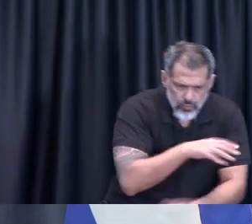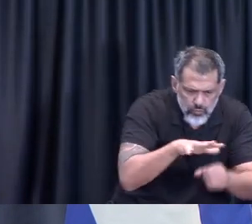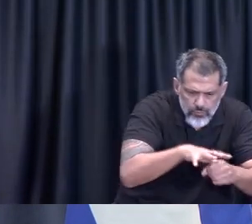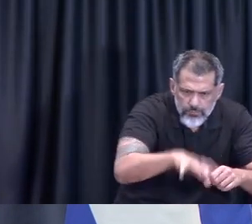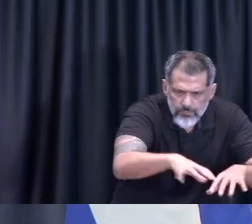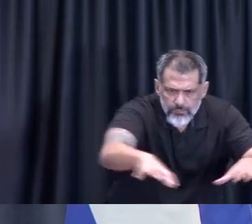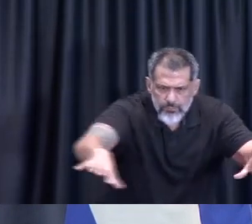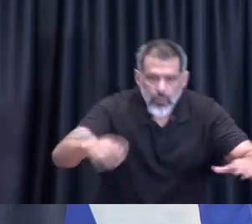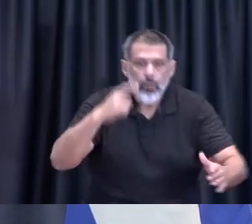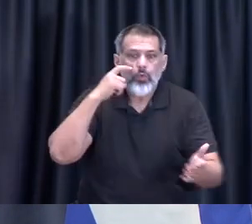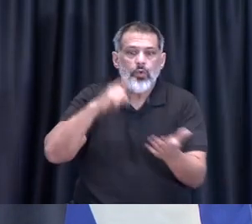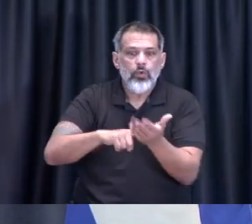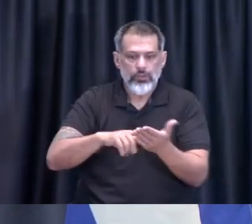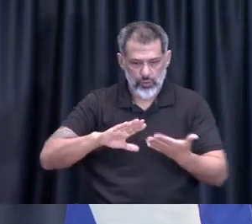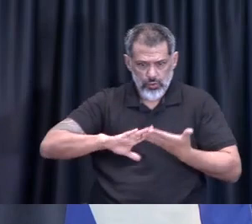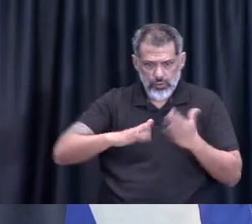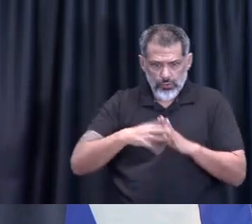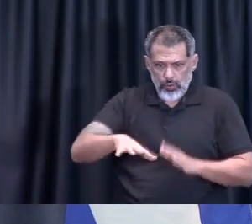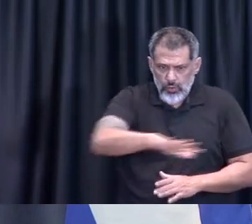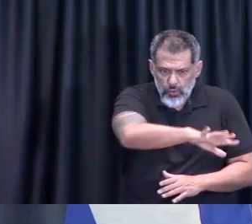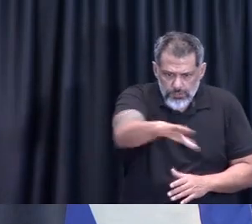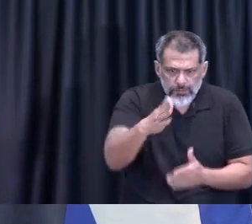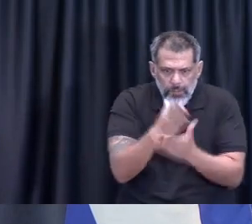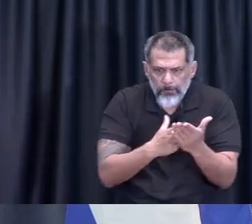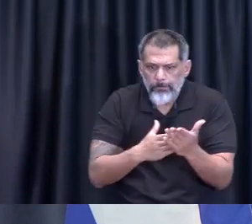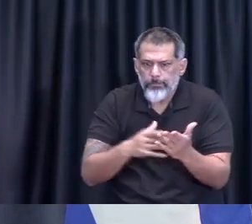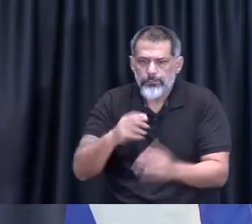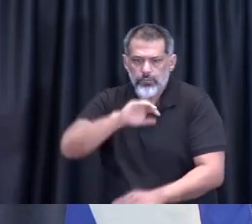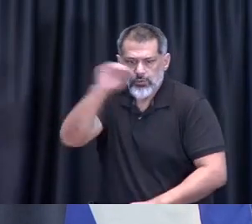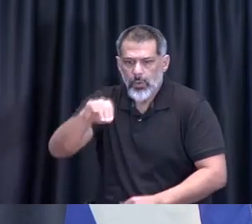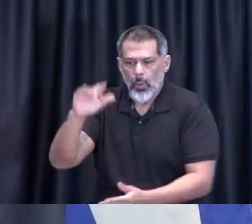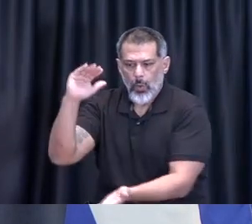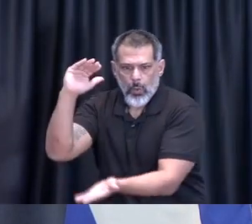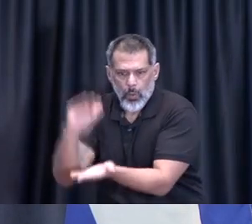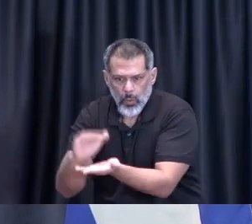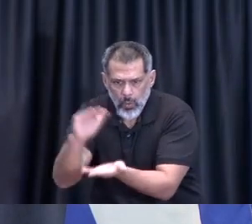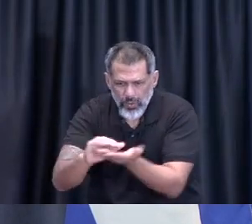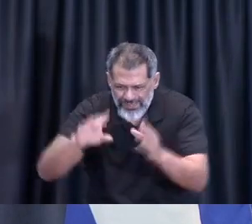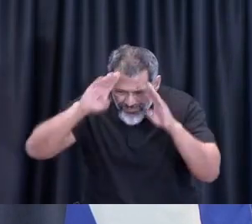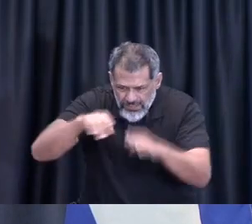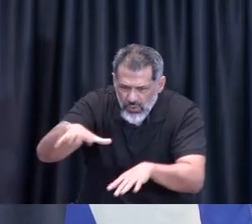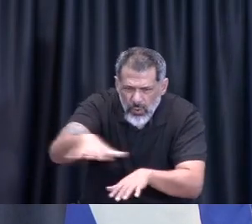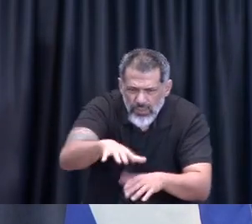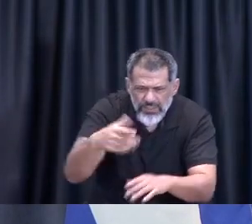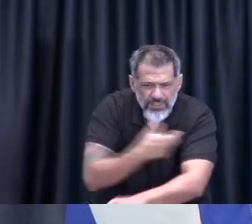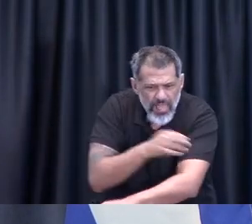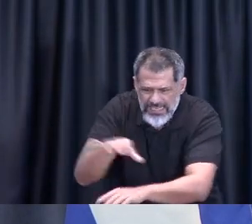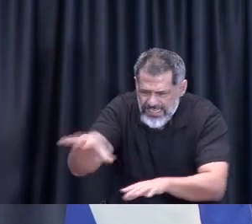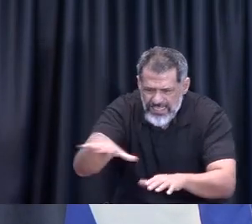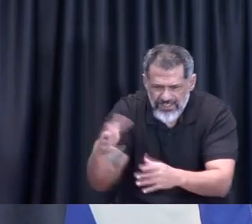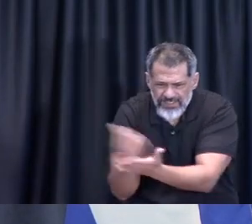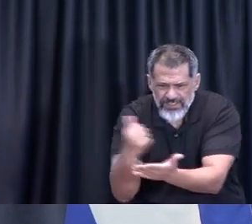coverage is lower than the Toronto average. I'm sure many of you recall when,